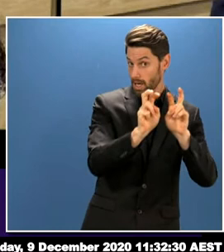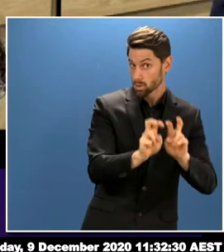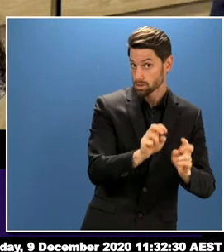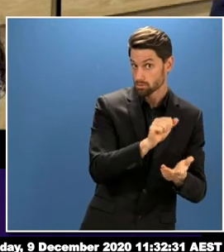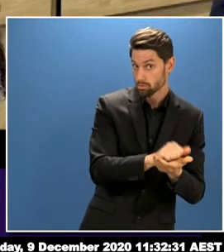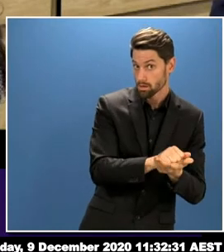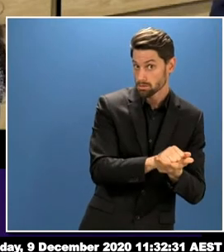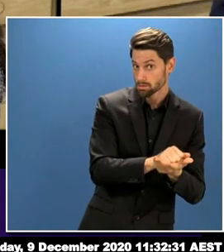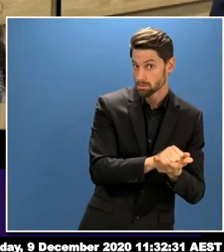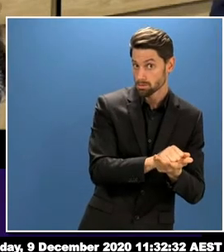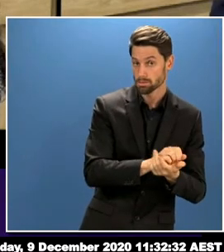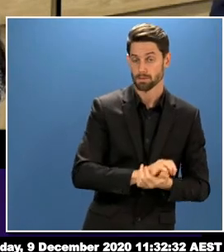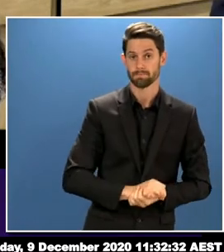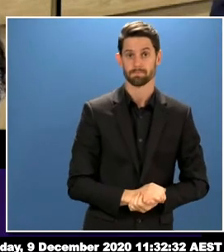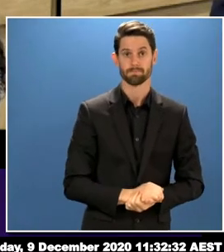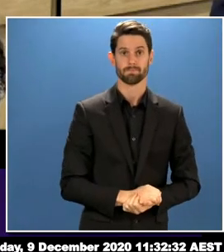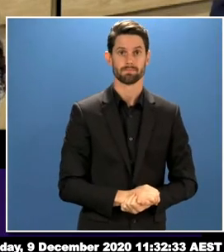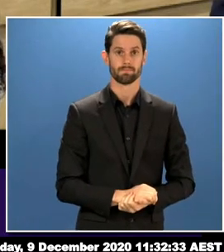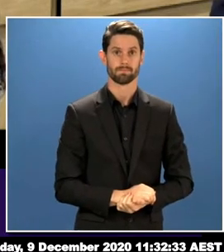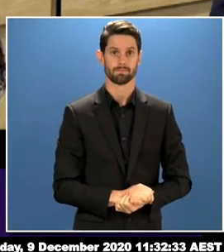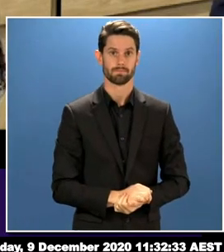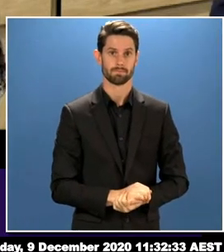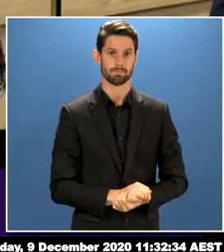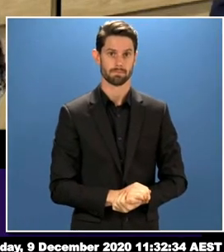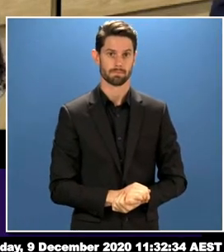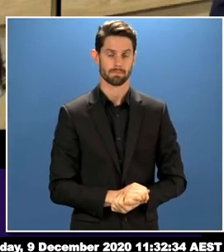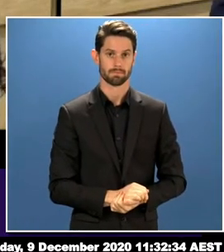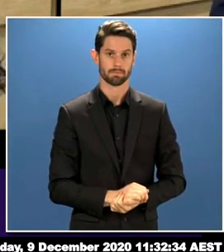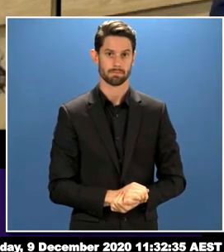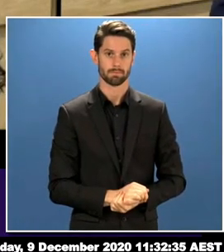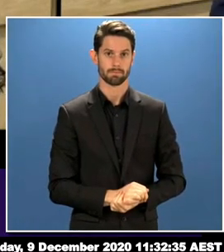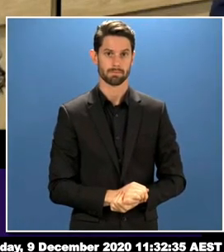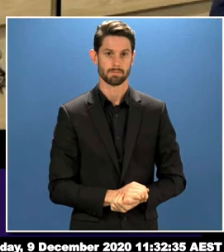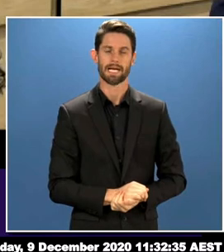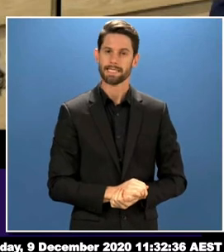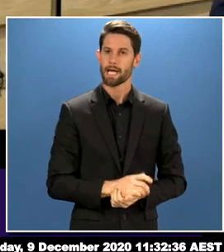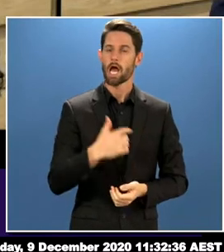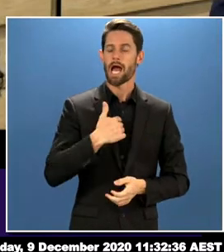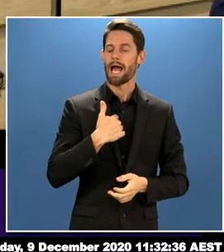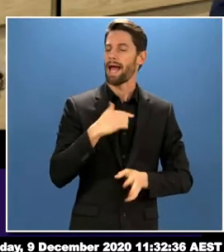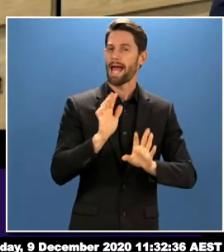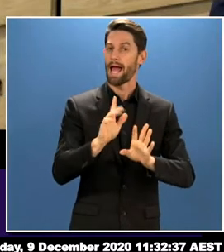Yes. I probably wouldn't use the word "advocacy".